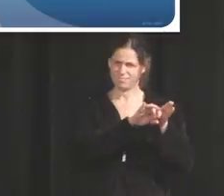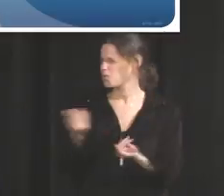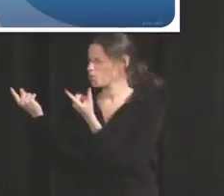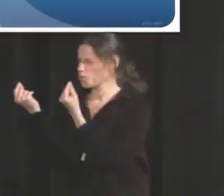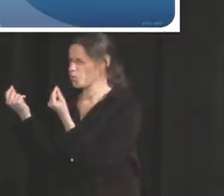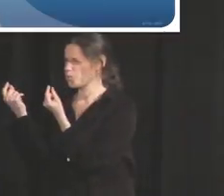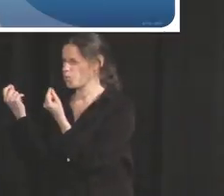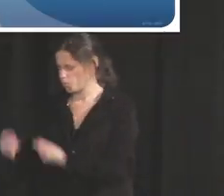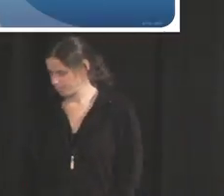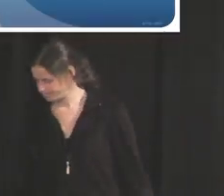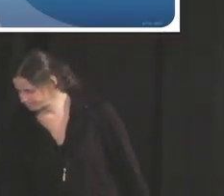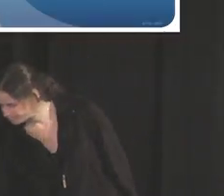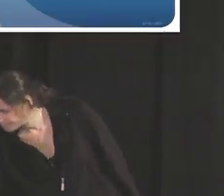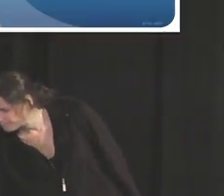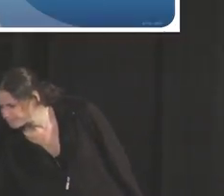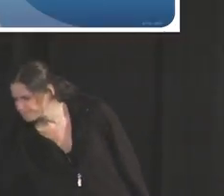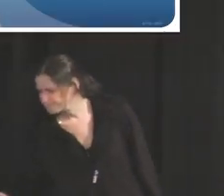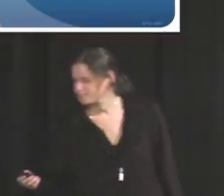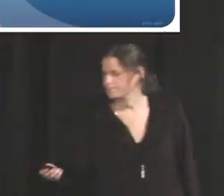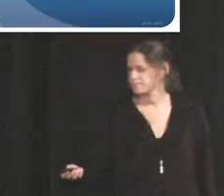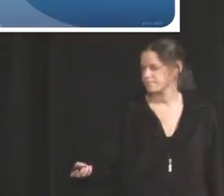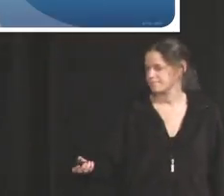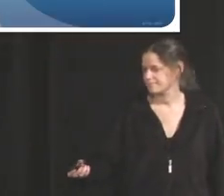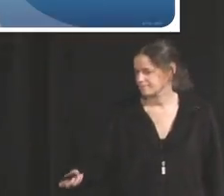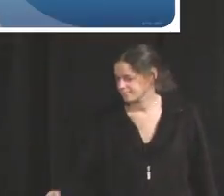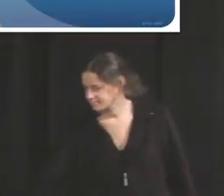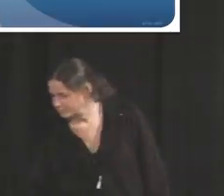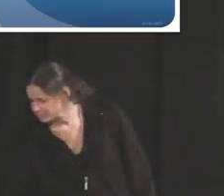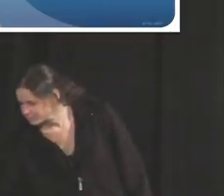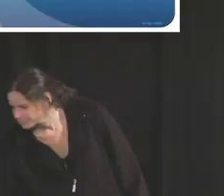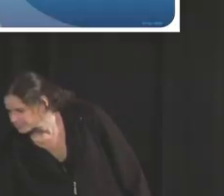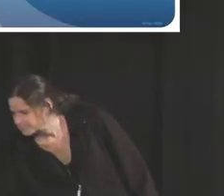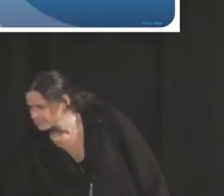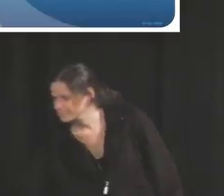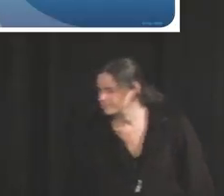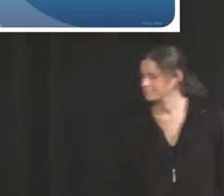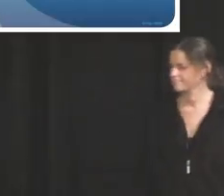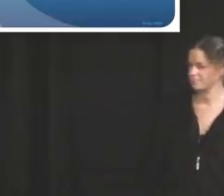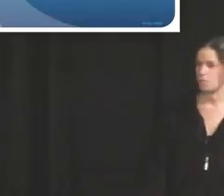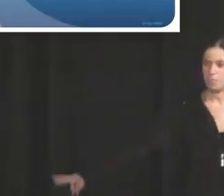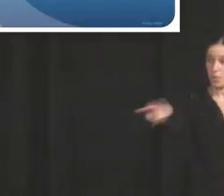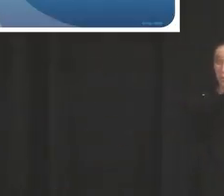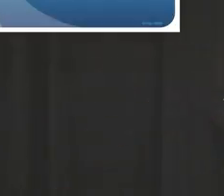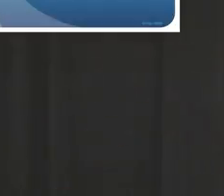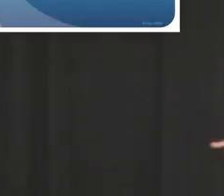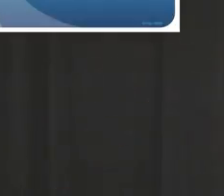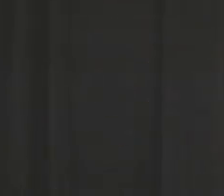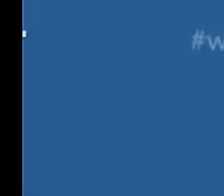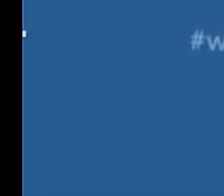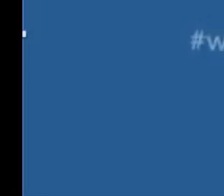So why should we care? And what can we do about it? Look at this one.